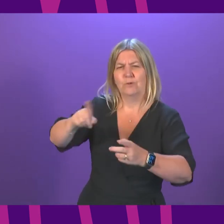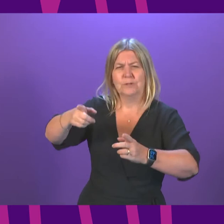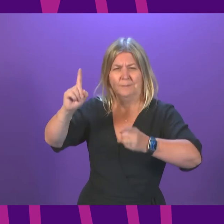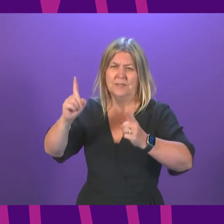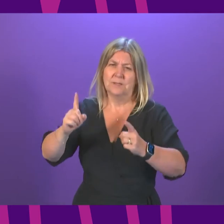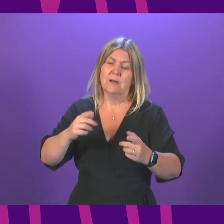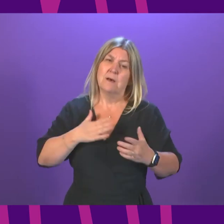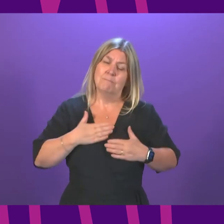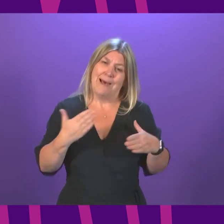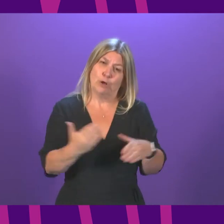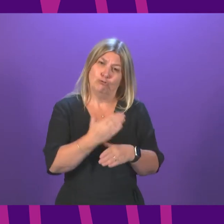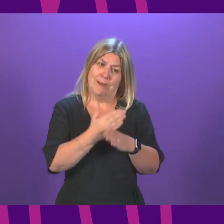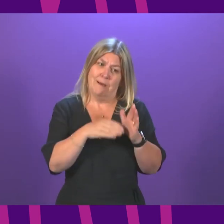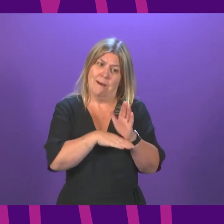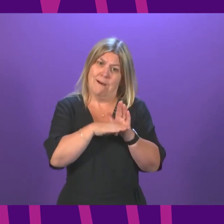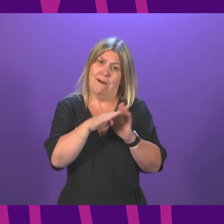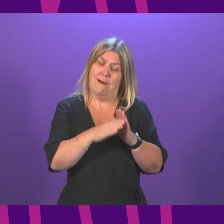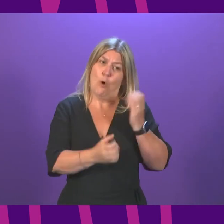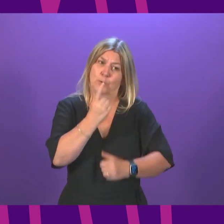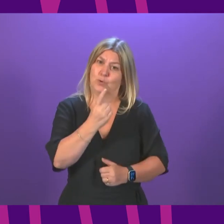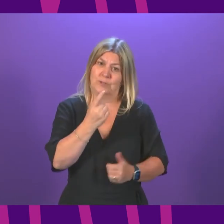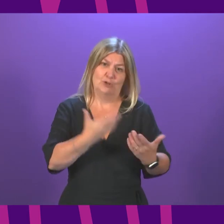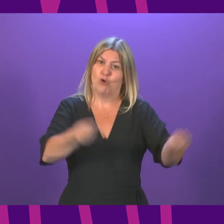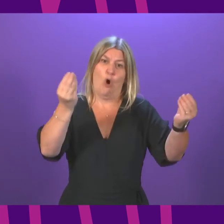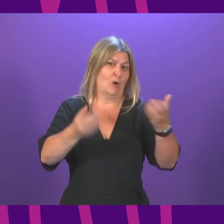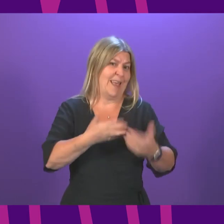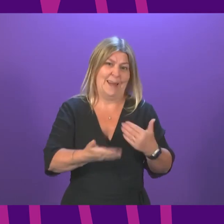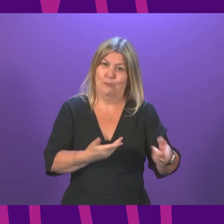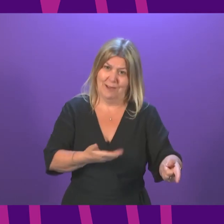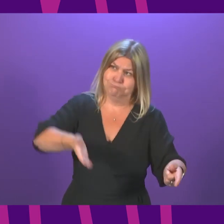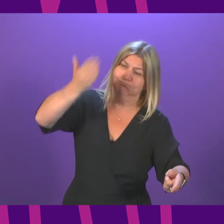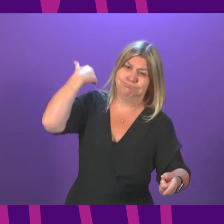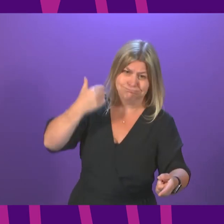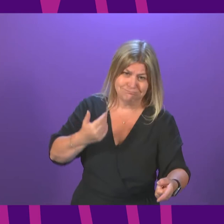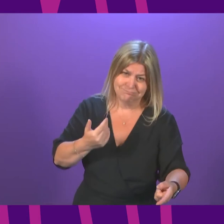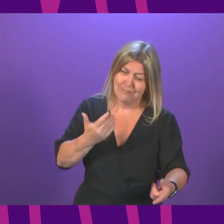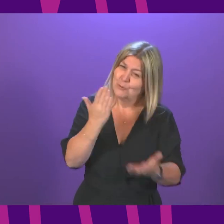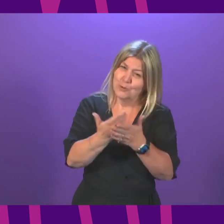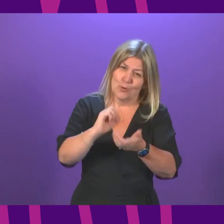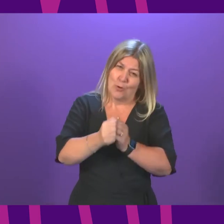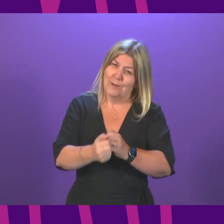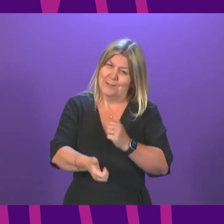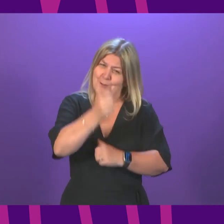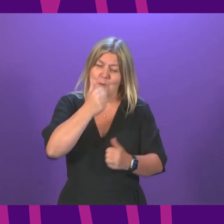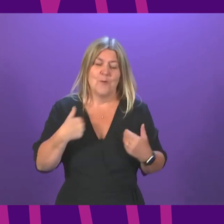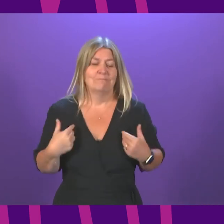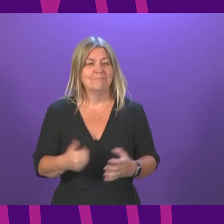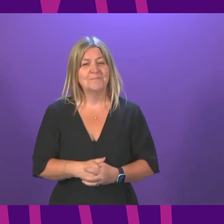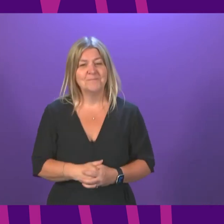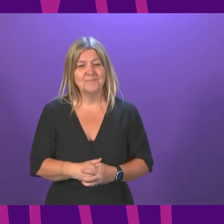were over some time ago. My colleagues will, no doubt, testify to that. I am not